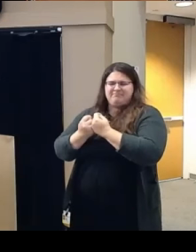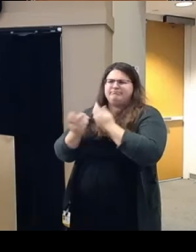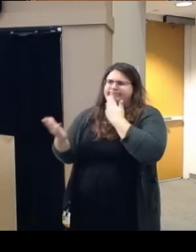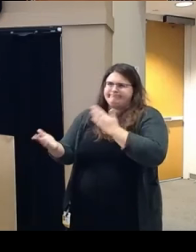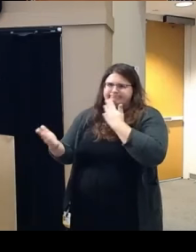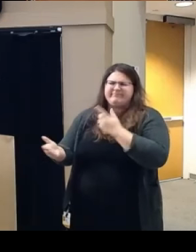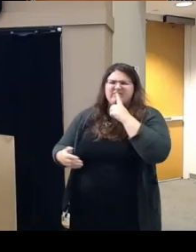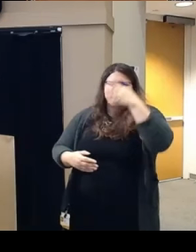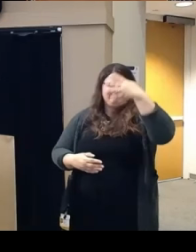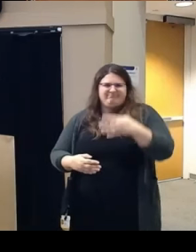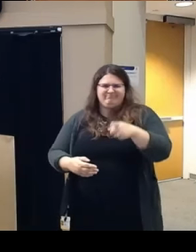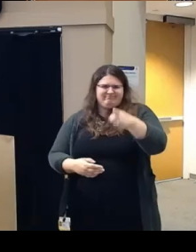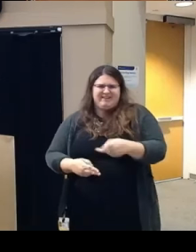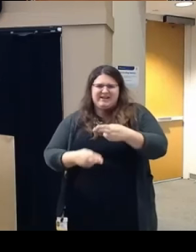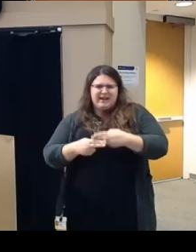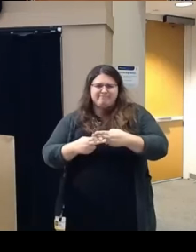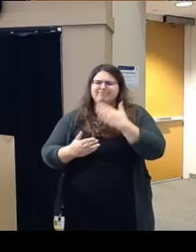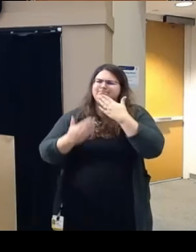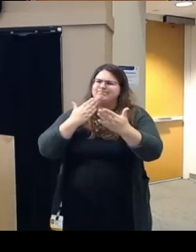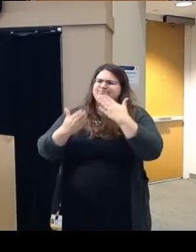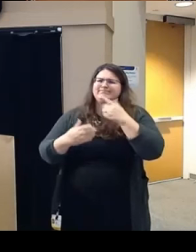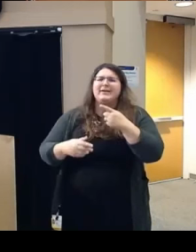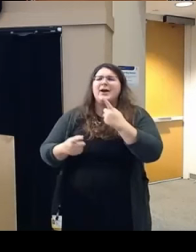everyone on this list who has just uh been very responsive for my emails and given me